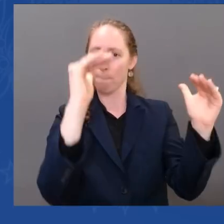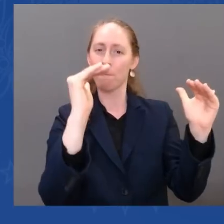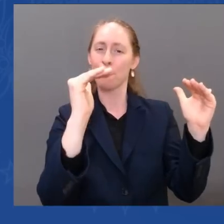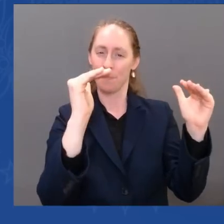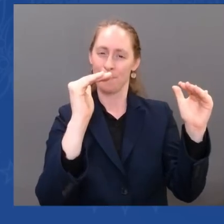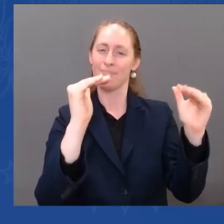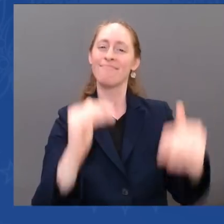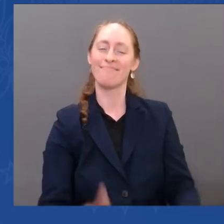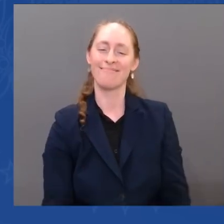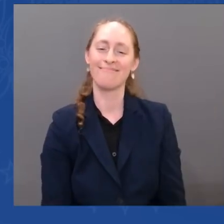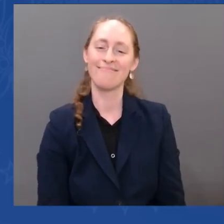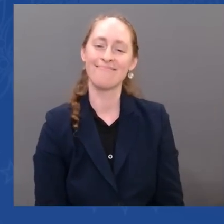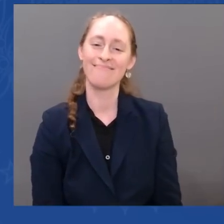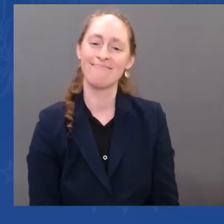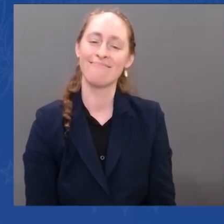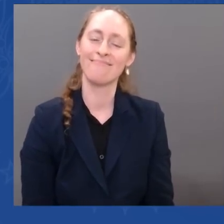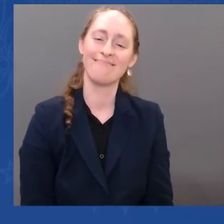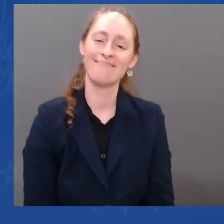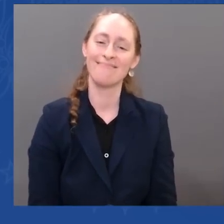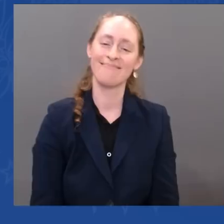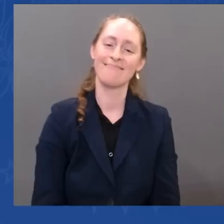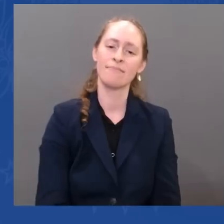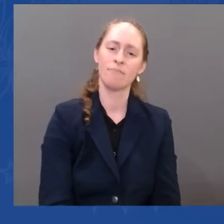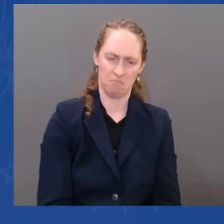and resume their equal station among the nations of the earth."